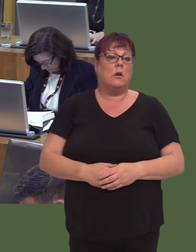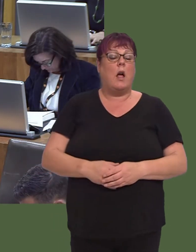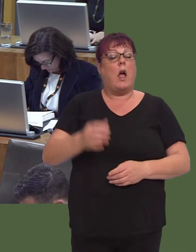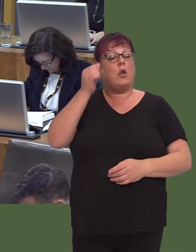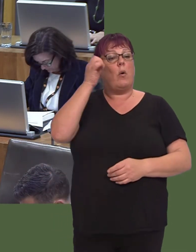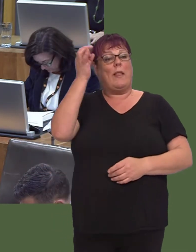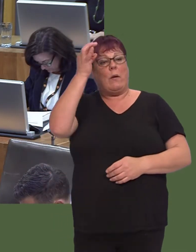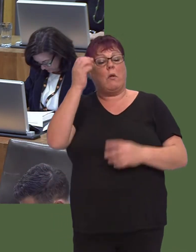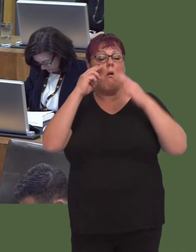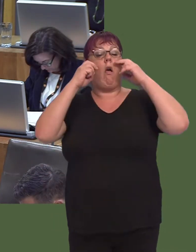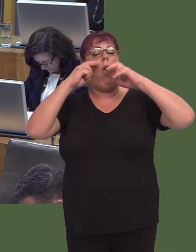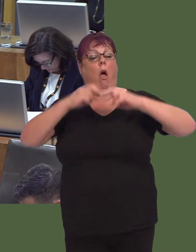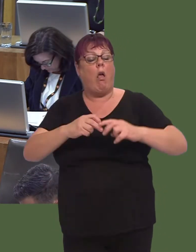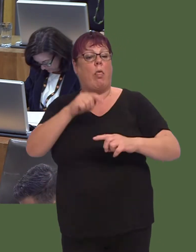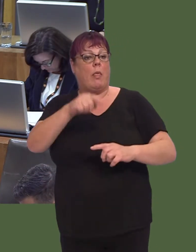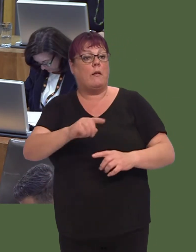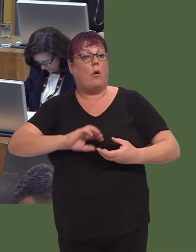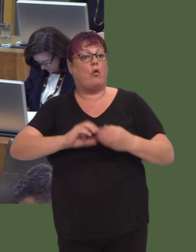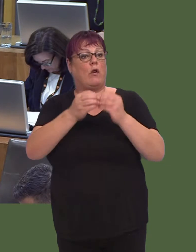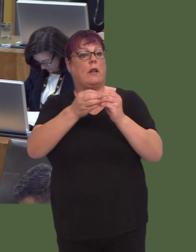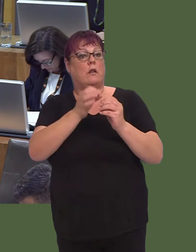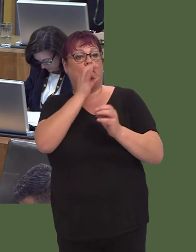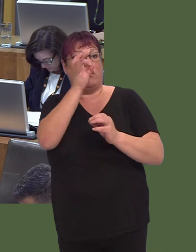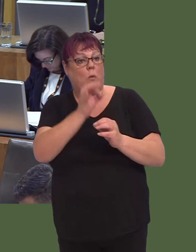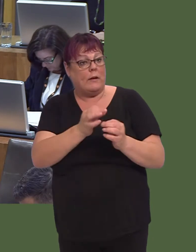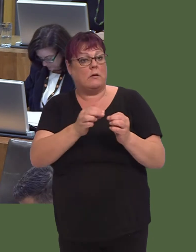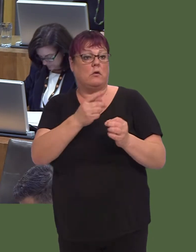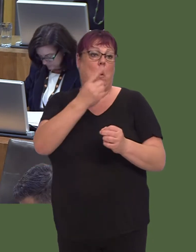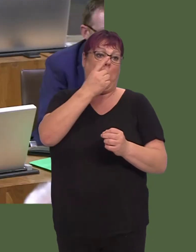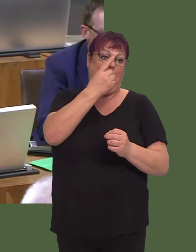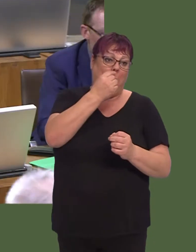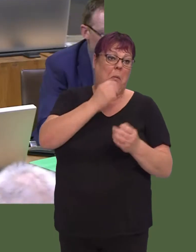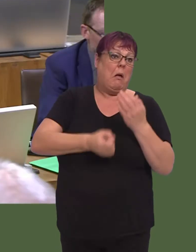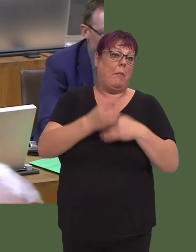the council are keen to do and are looking to develop a bid in order to do so.